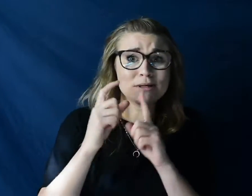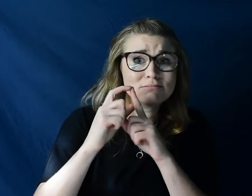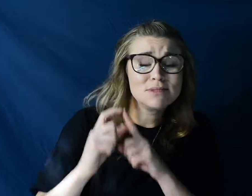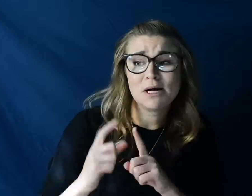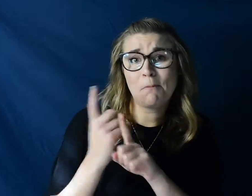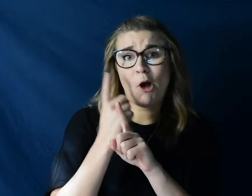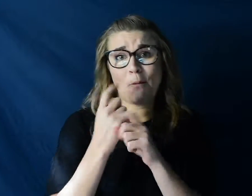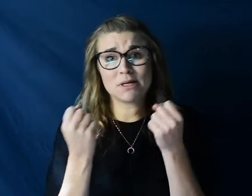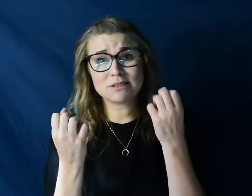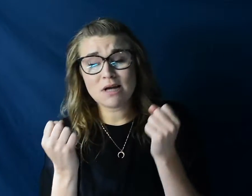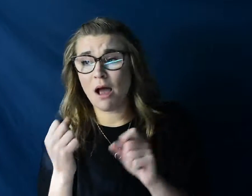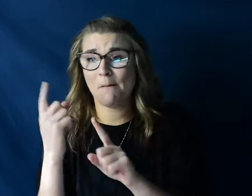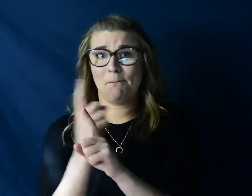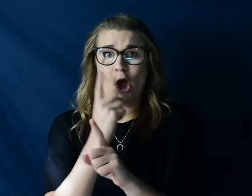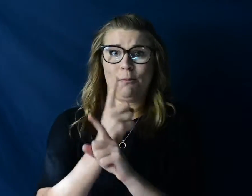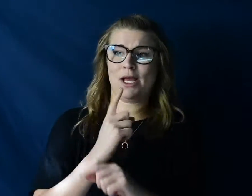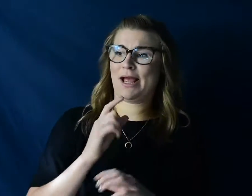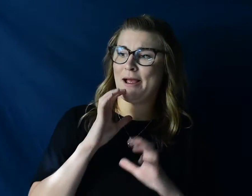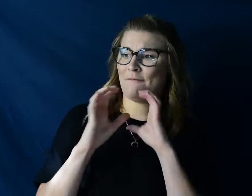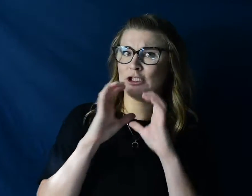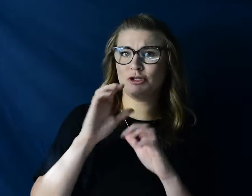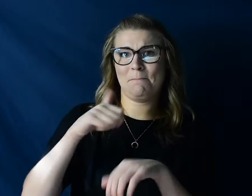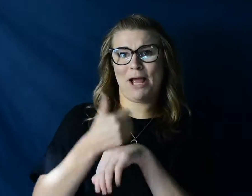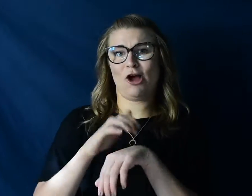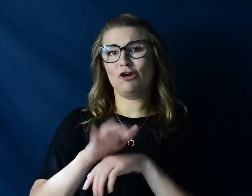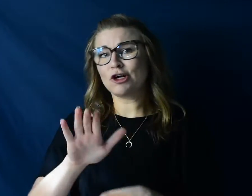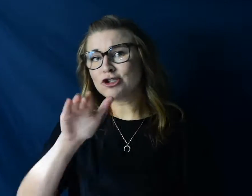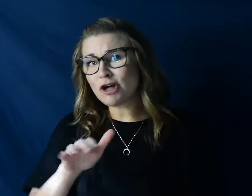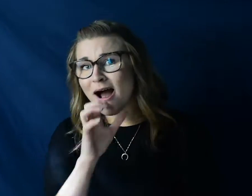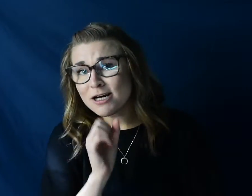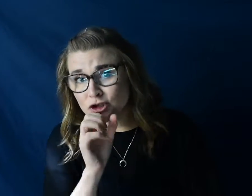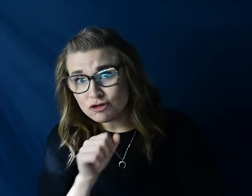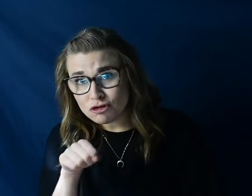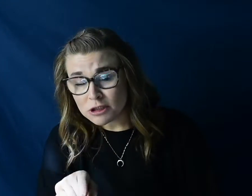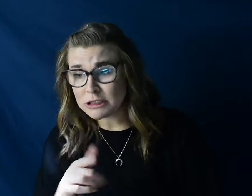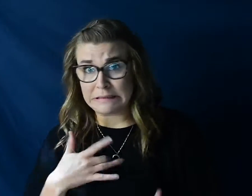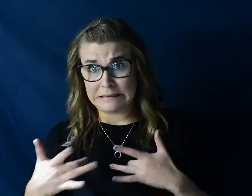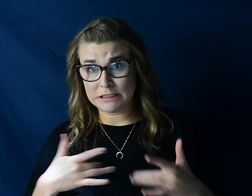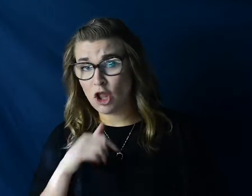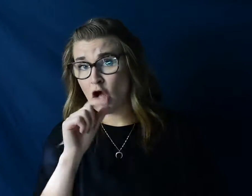with you child. What appropriate words what signs? How do you have an appropriate conversation